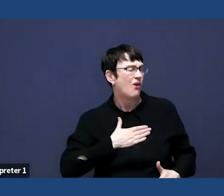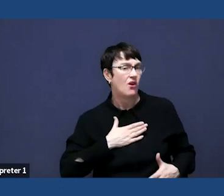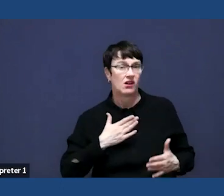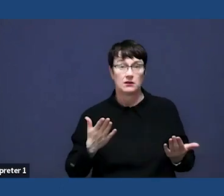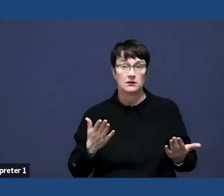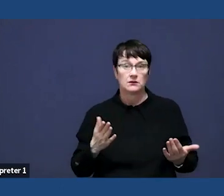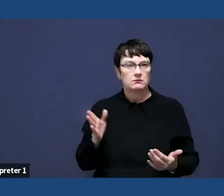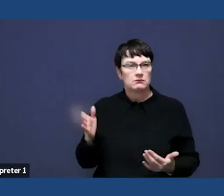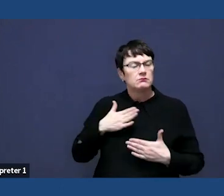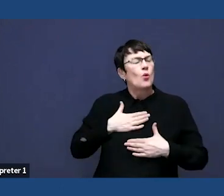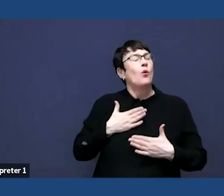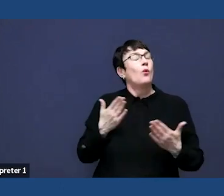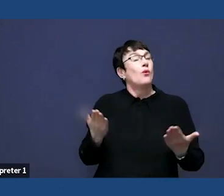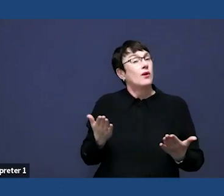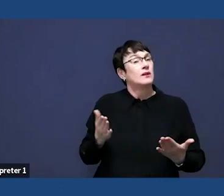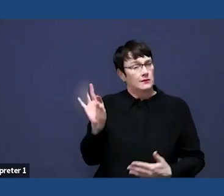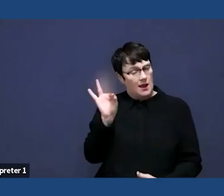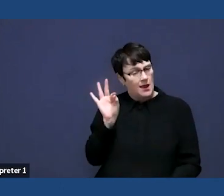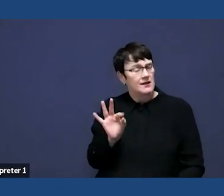So I'm not going to say anymore.